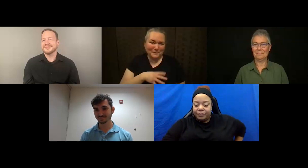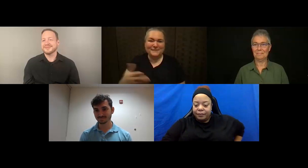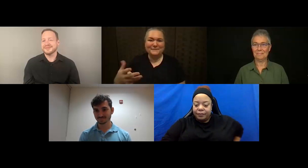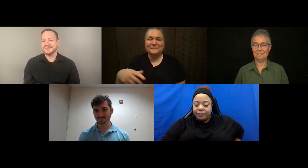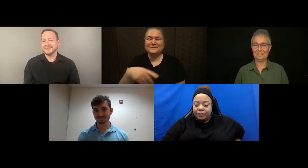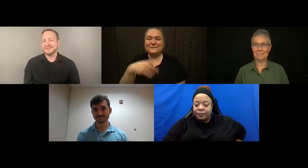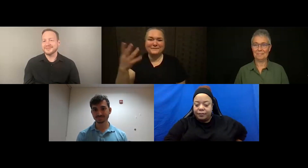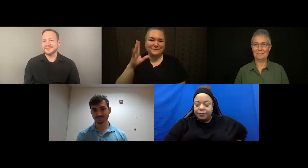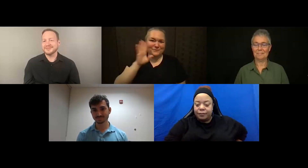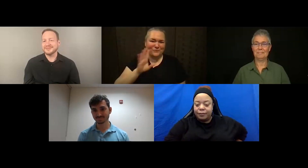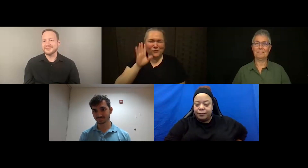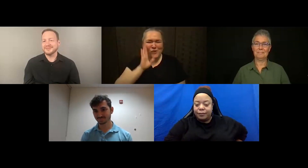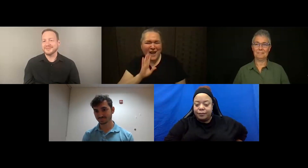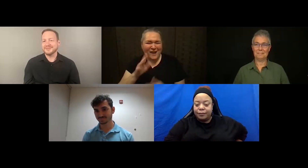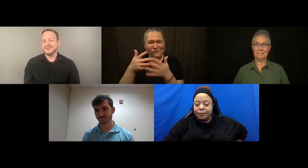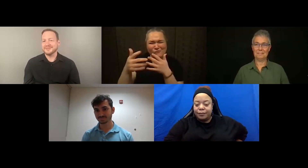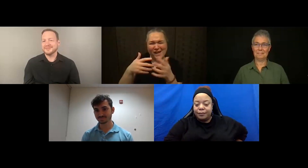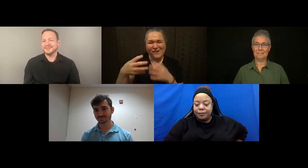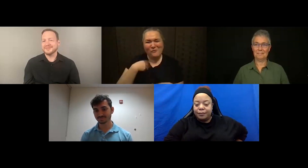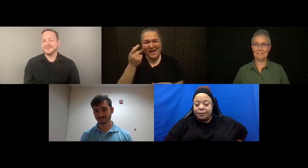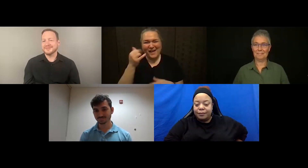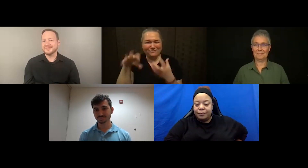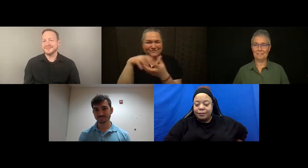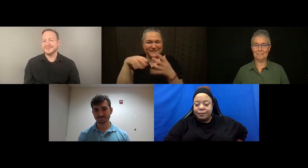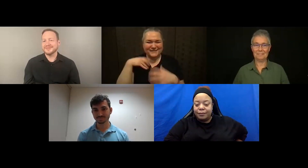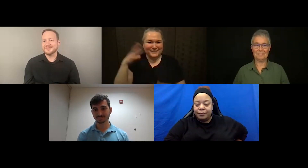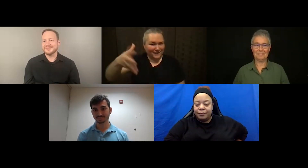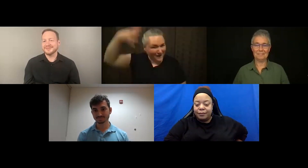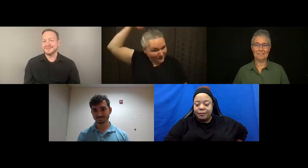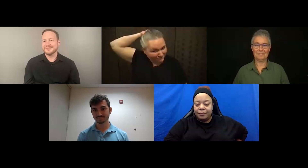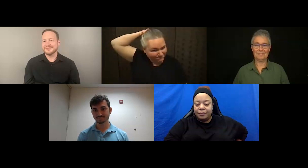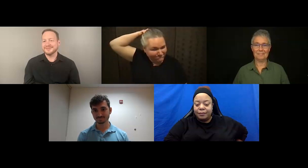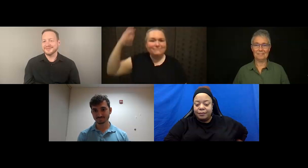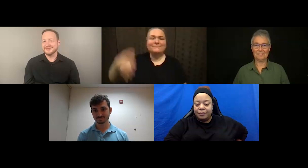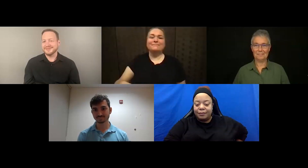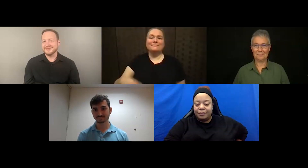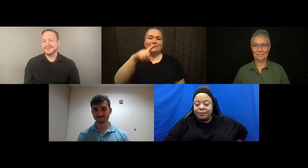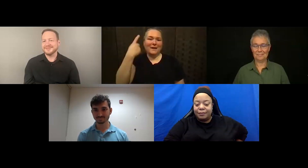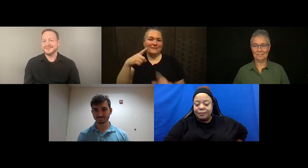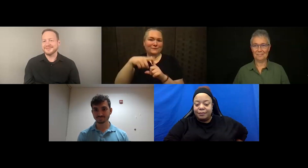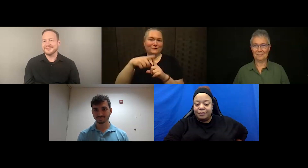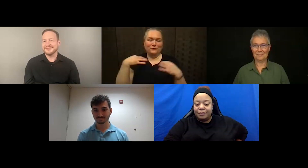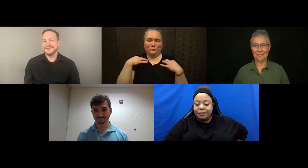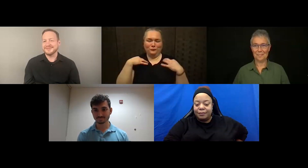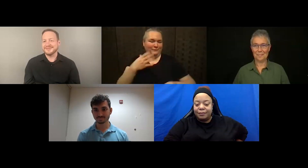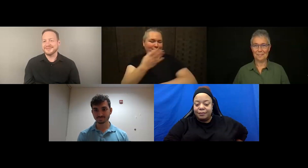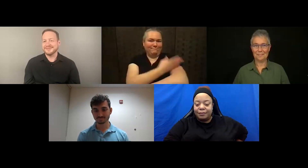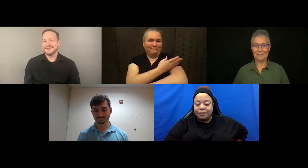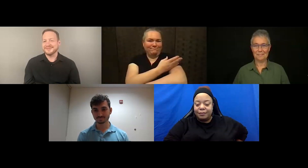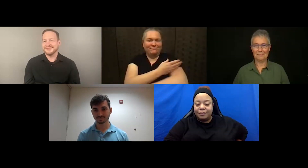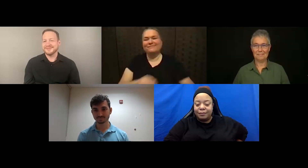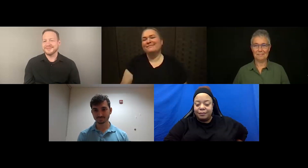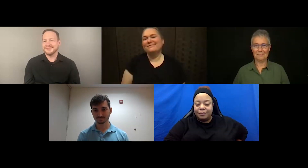I've got kind of brown and gray mixed in my hair, which is pulled up in a bun. I have on a black T-shirt that's short sleeves.